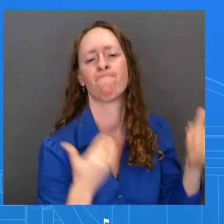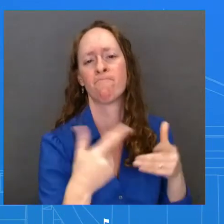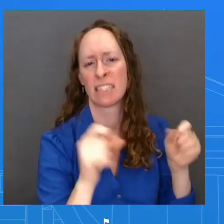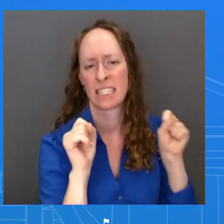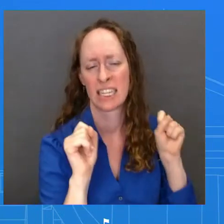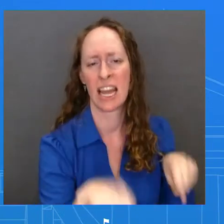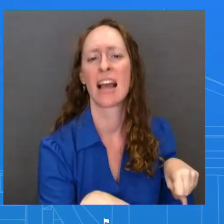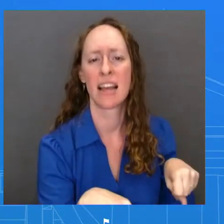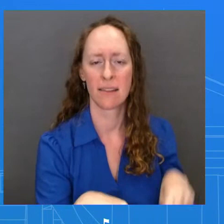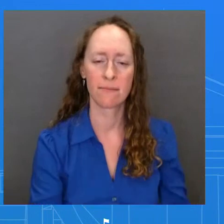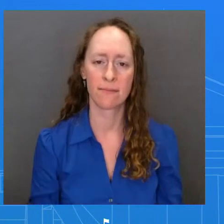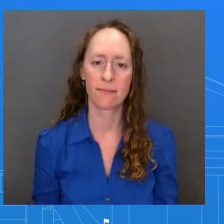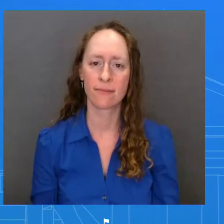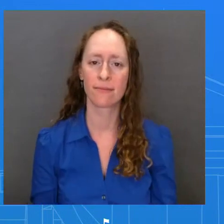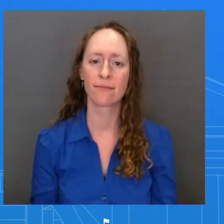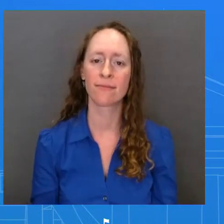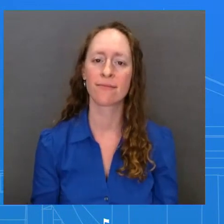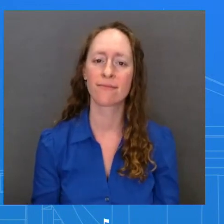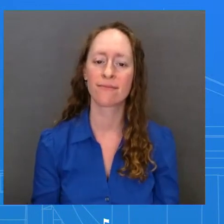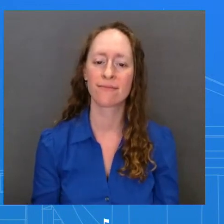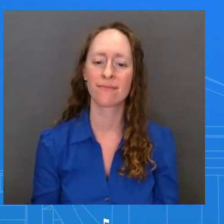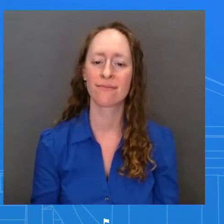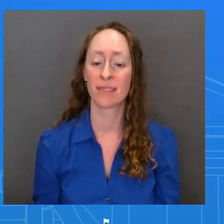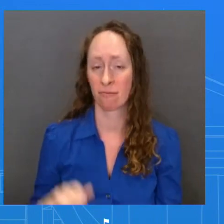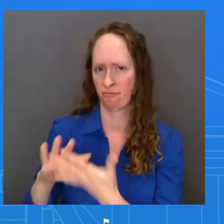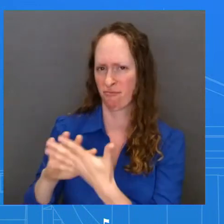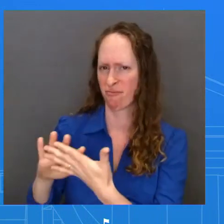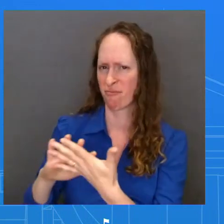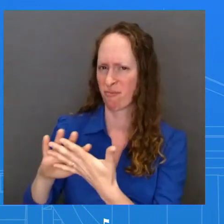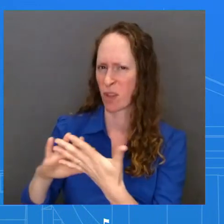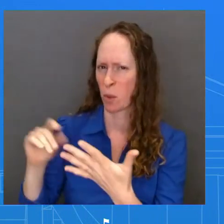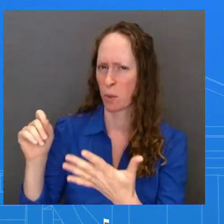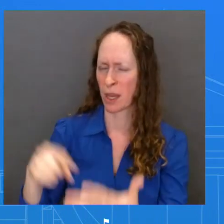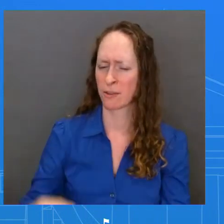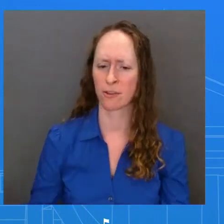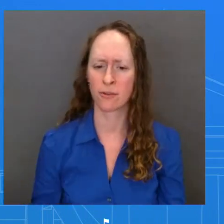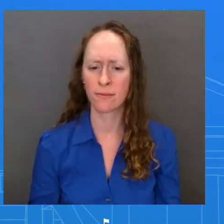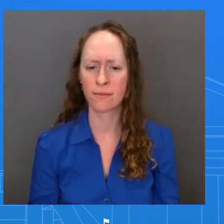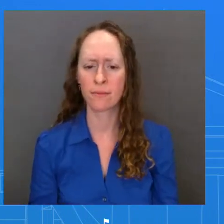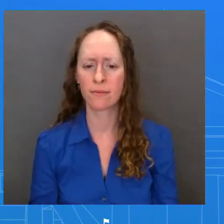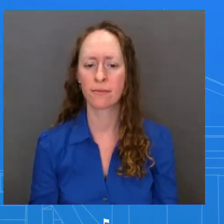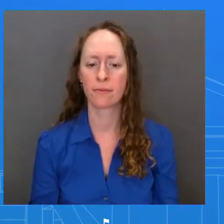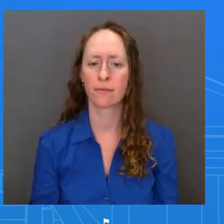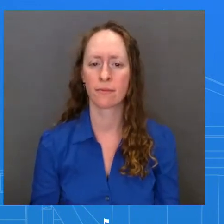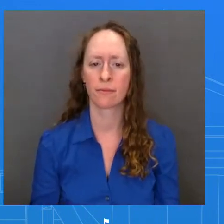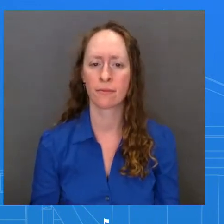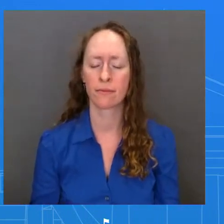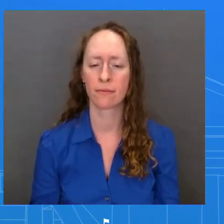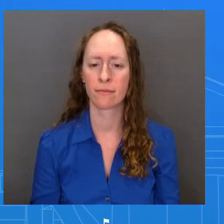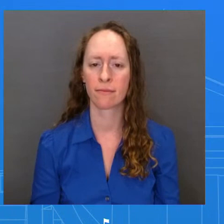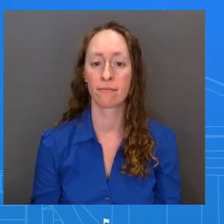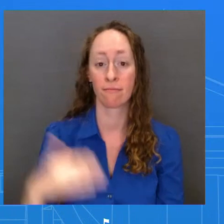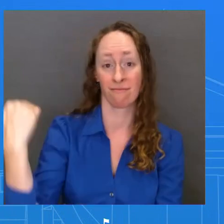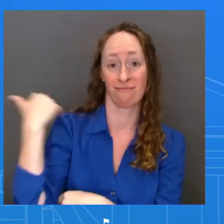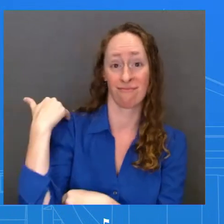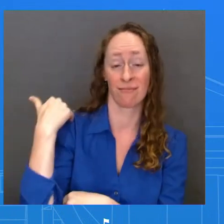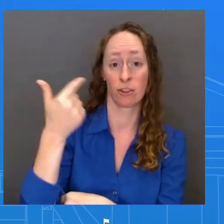Mr. Sullivan: Back at the G7 in Hiroshima, President Biden indicated -- both to his colleagues, his allies, and to the world --